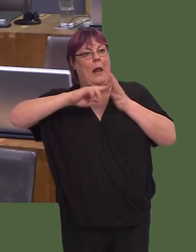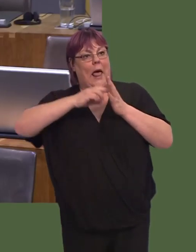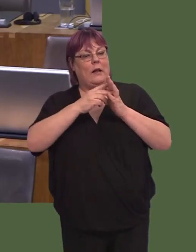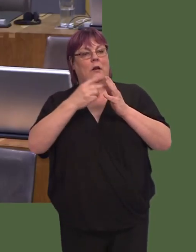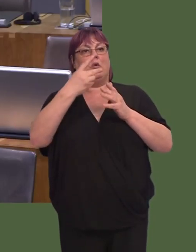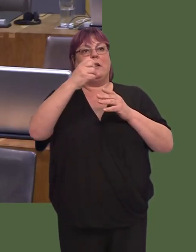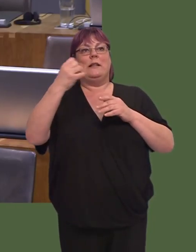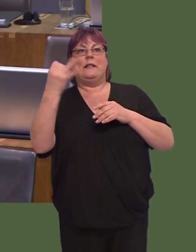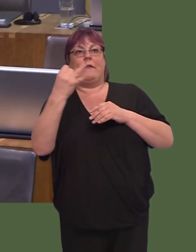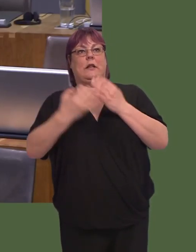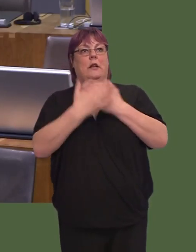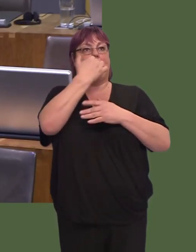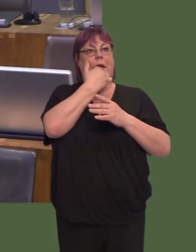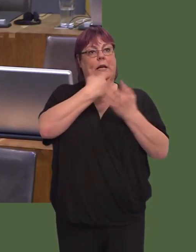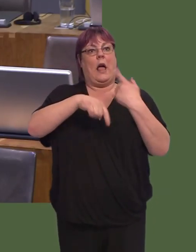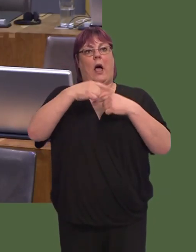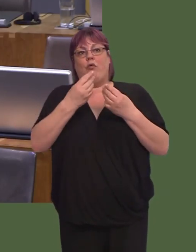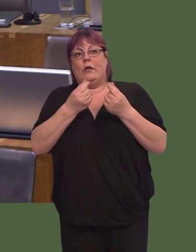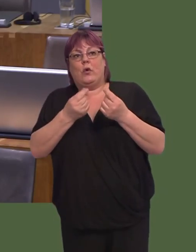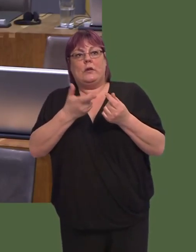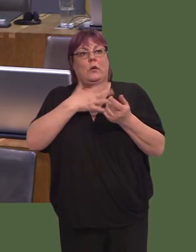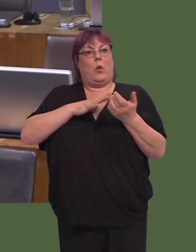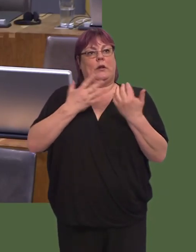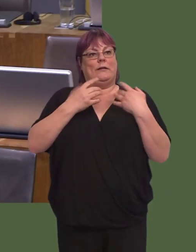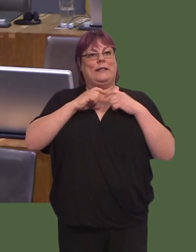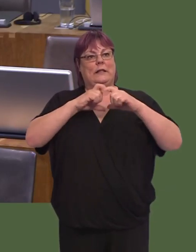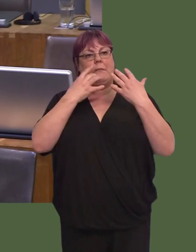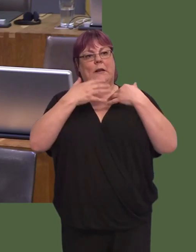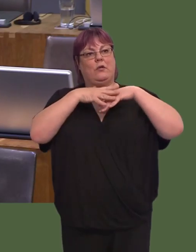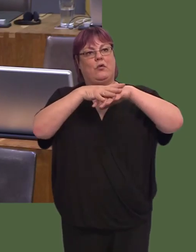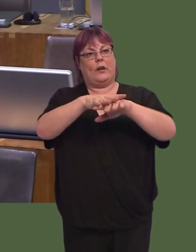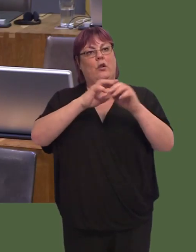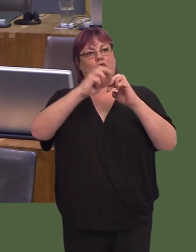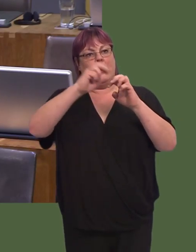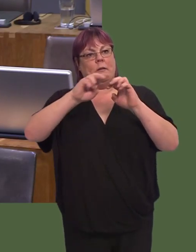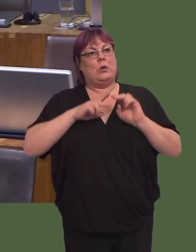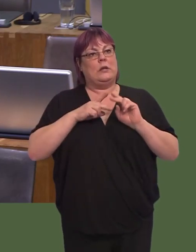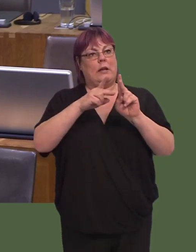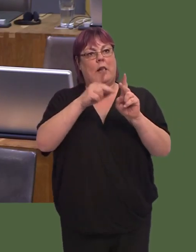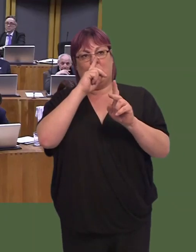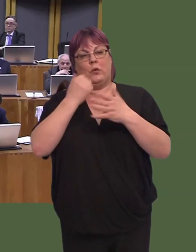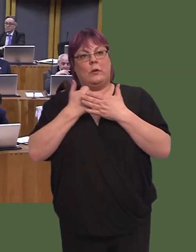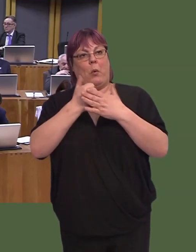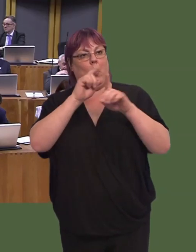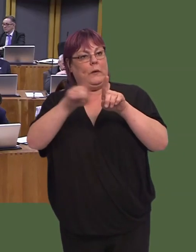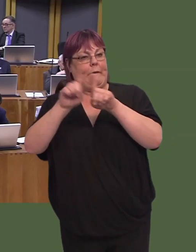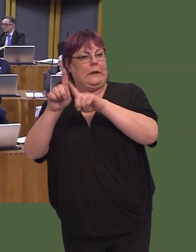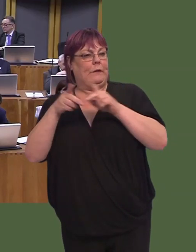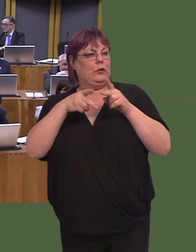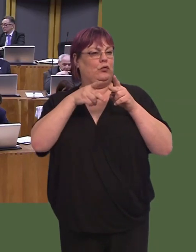Our resources are directed to achieving a sustainable and integrated transport system that supports all modes of transport. Jack Sargeant AM: Thank you.